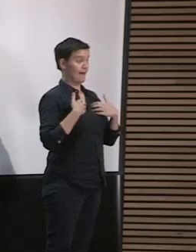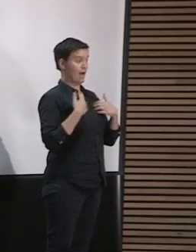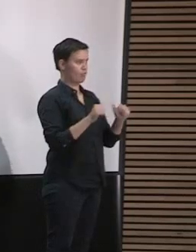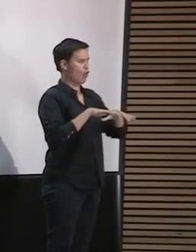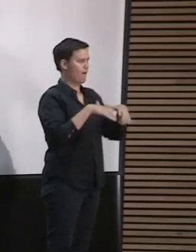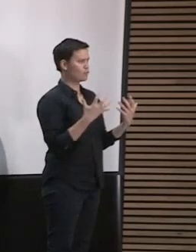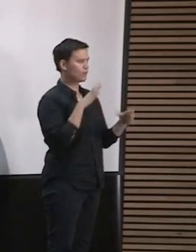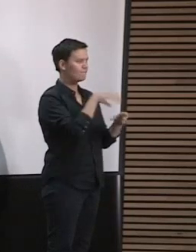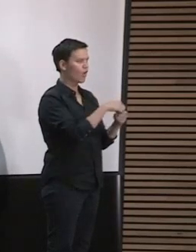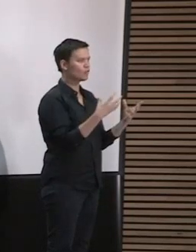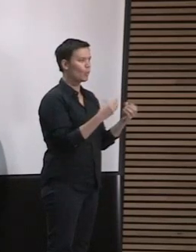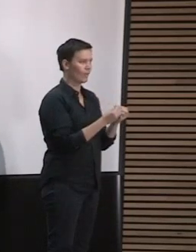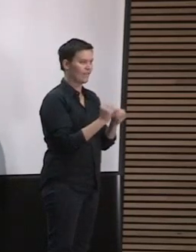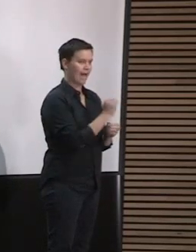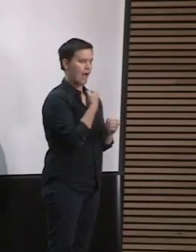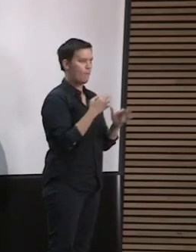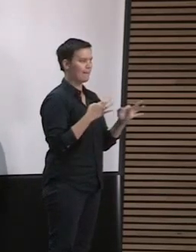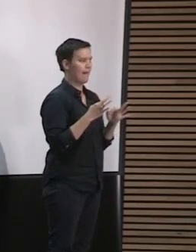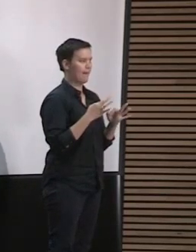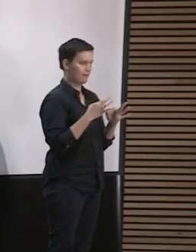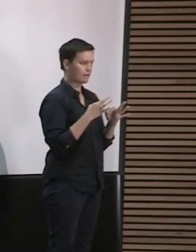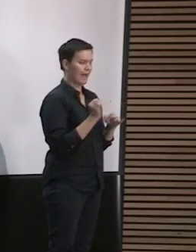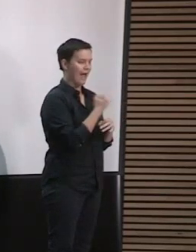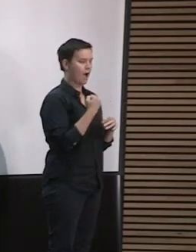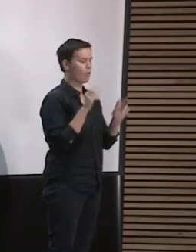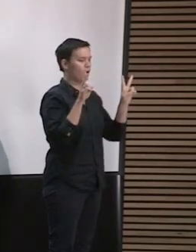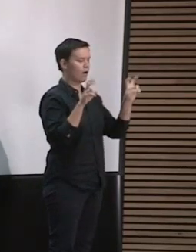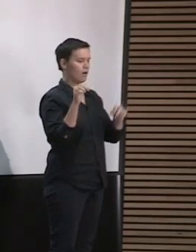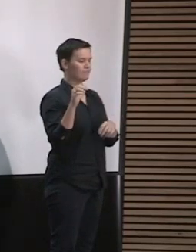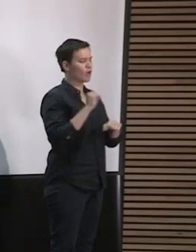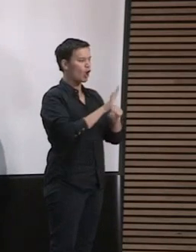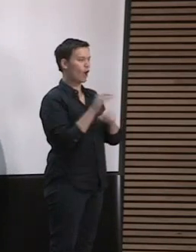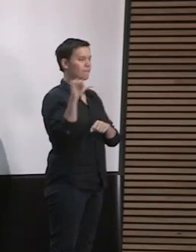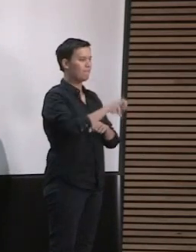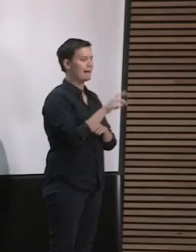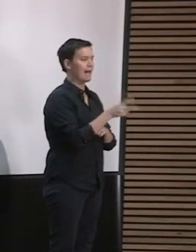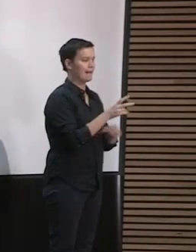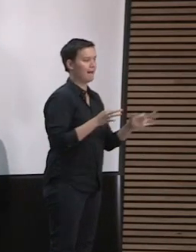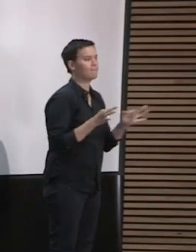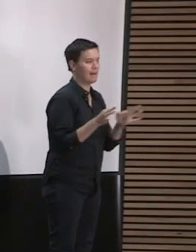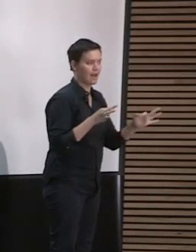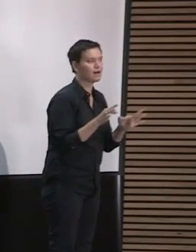government agencies. Health is deeply embedded with our